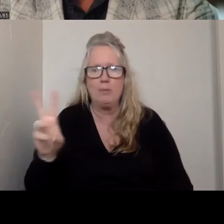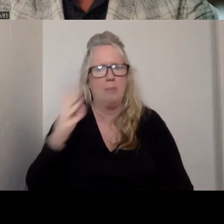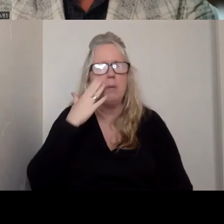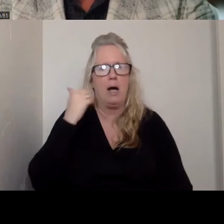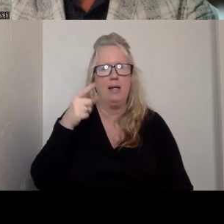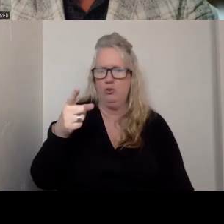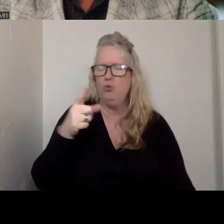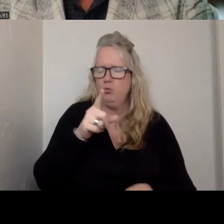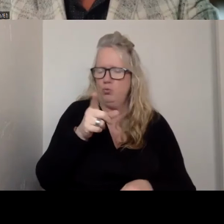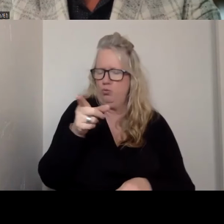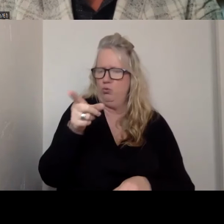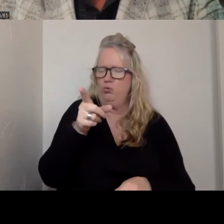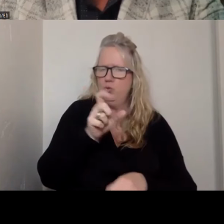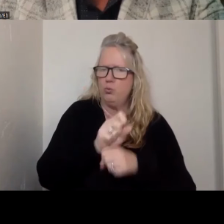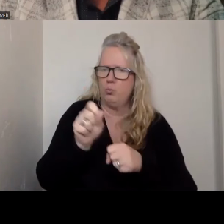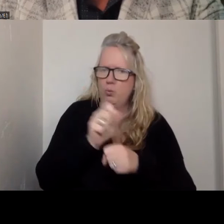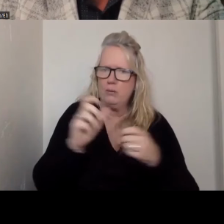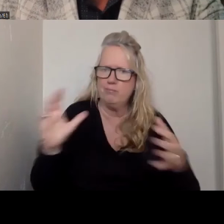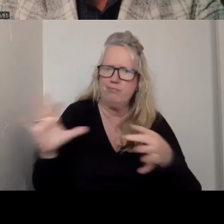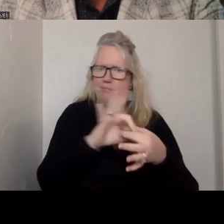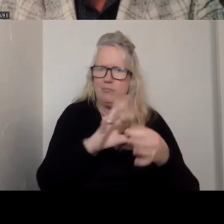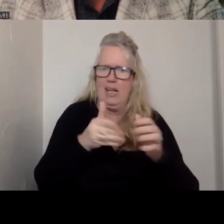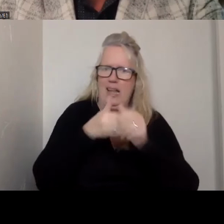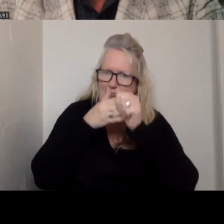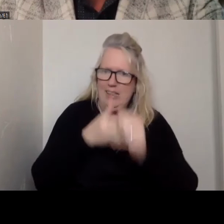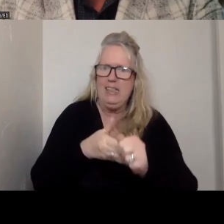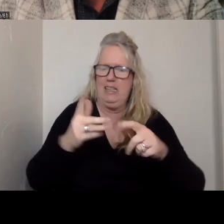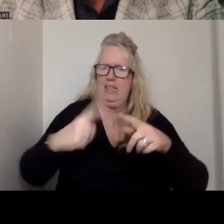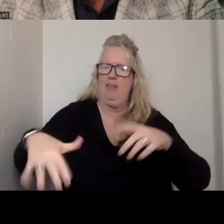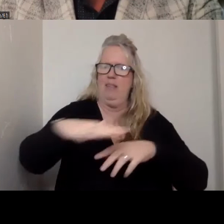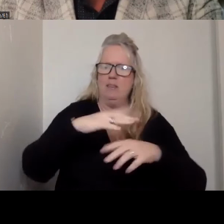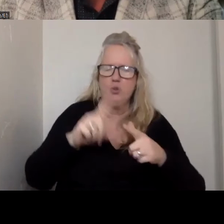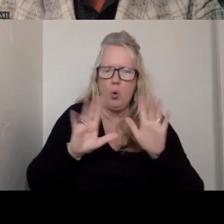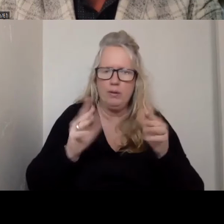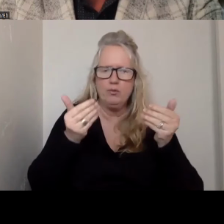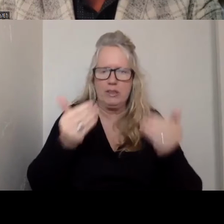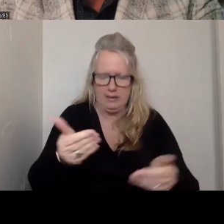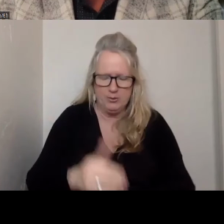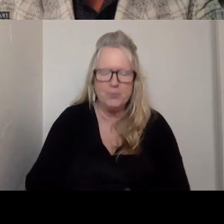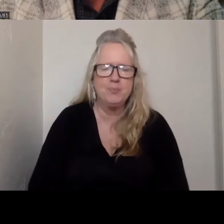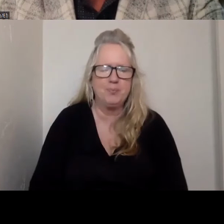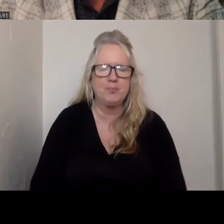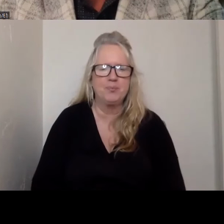WORKING AND LEADING IN THIS SPACE. MORE TO COME. WE WILL KEEP